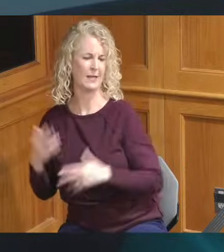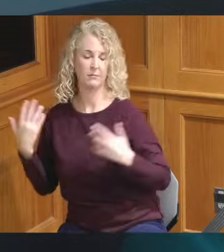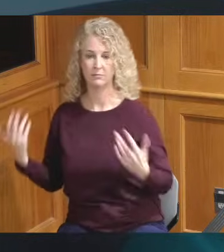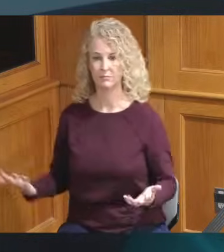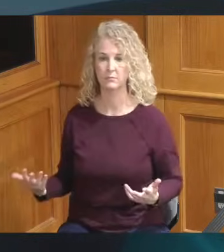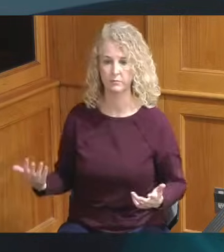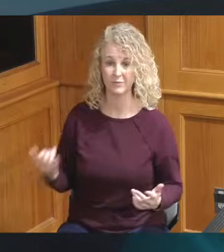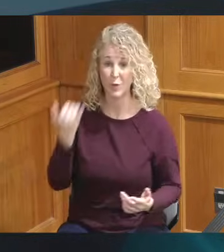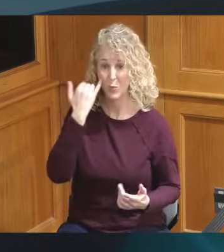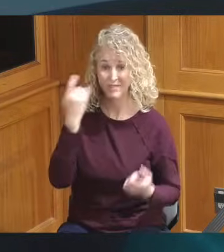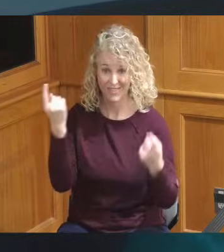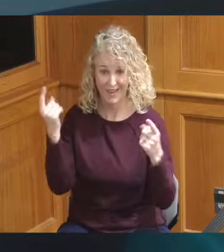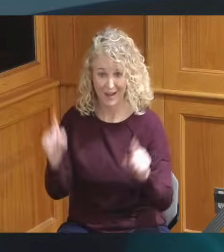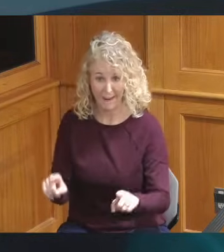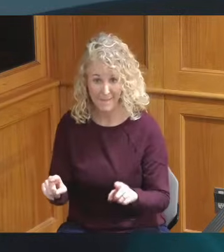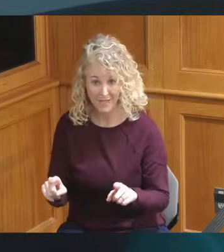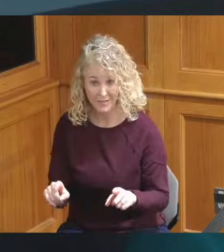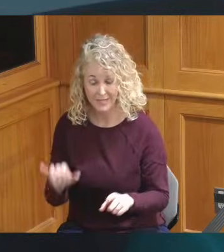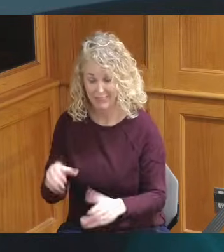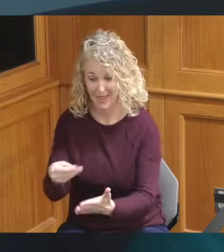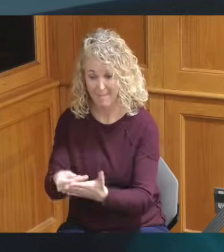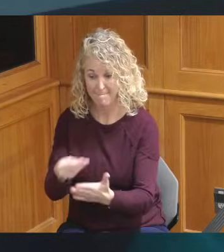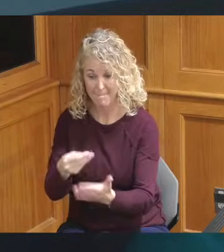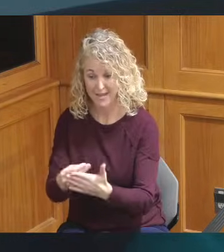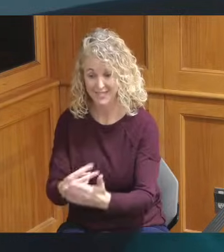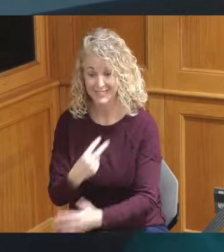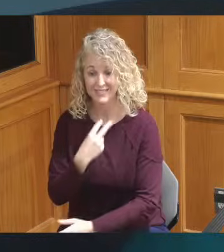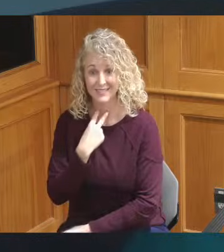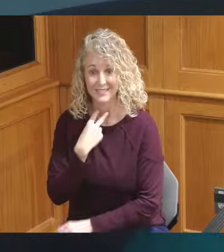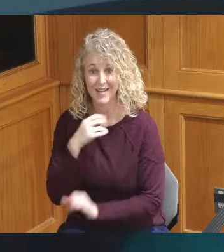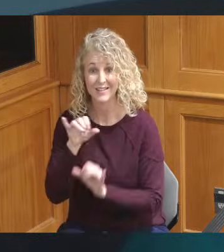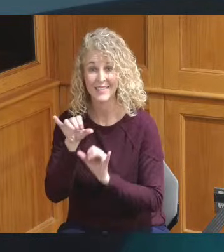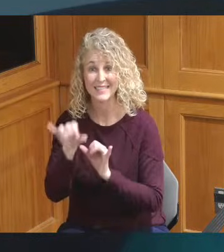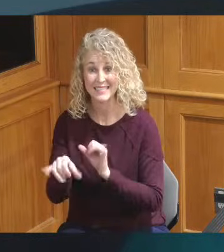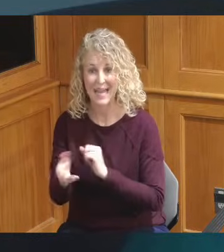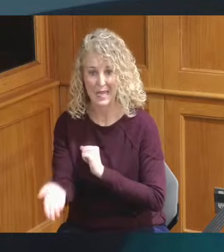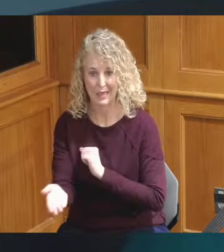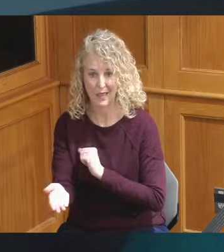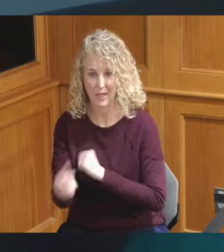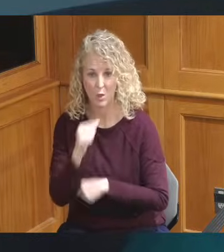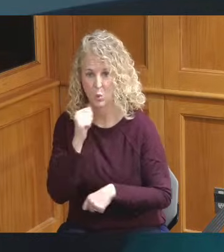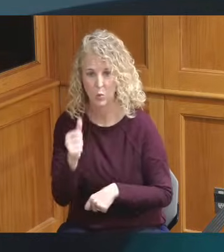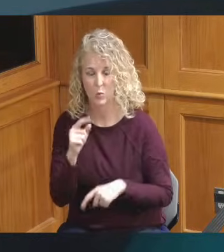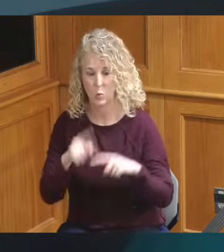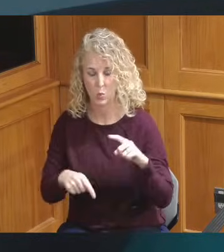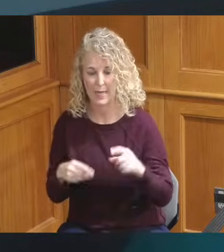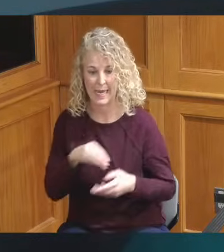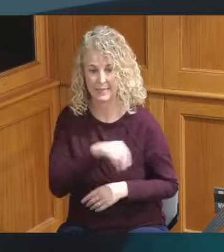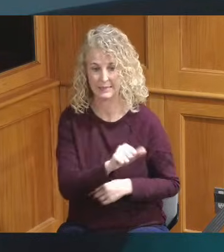it goes to the new Marriott, that money only goes to pay for the new Marriott. the Weston money that